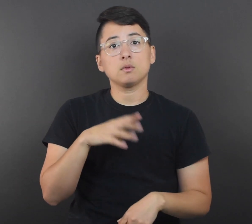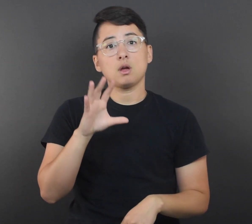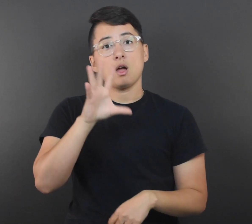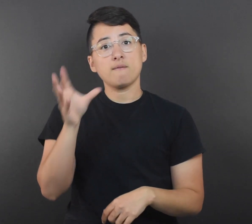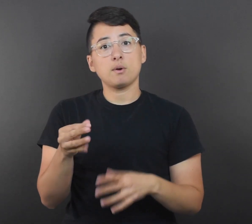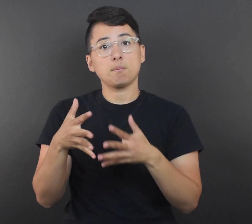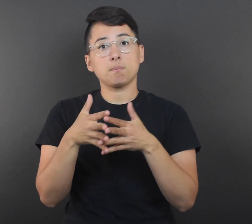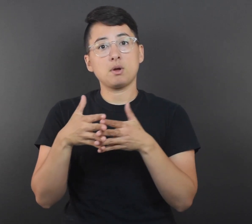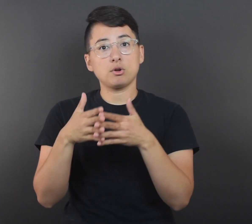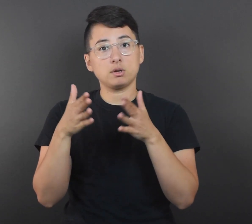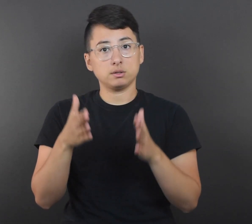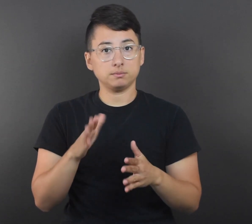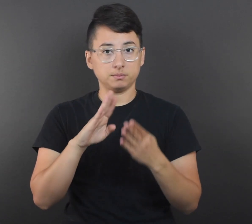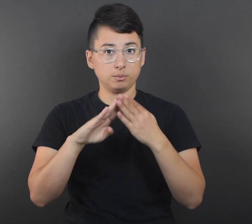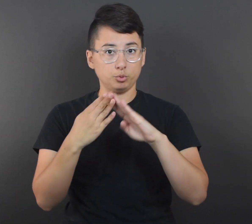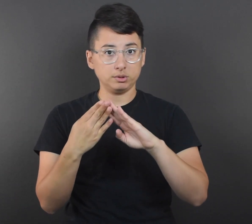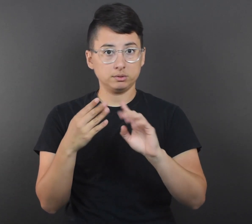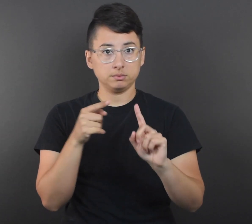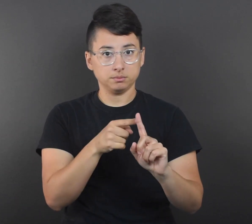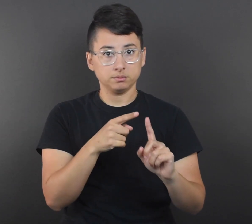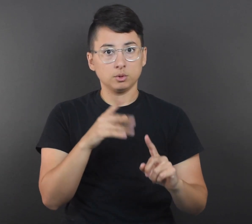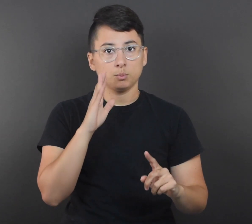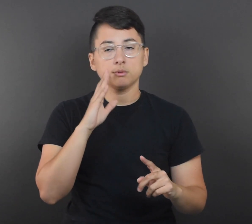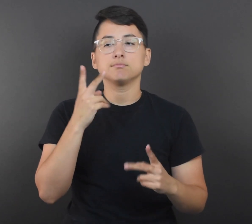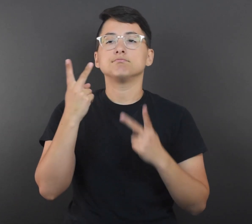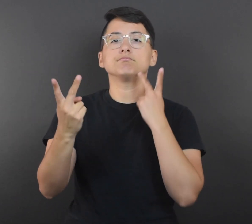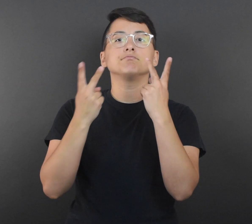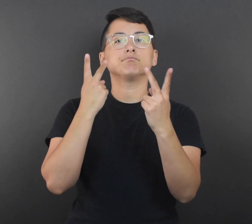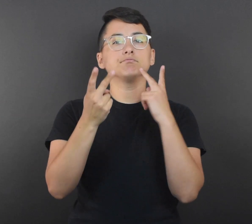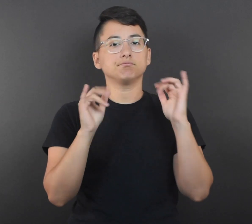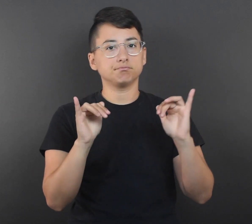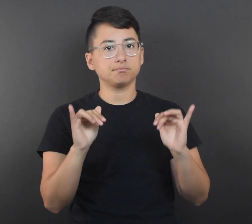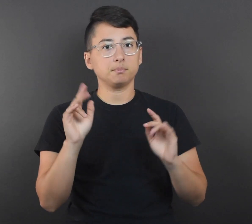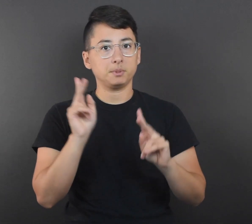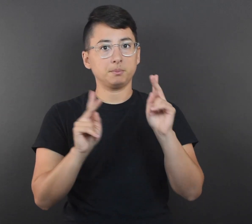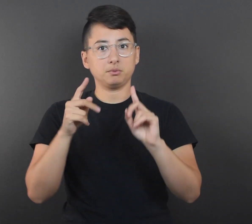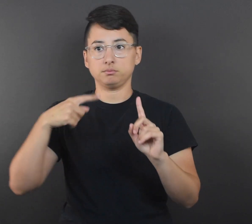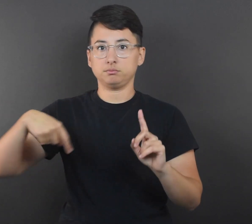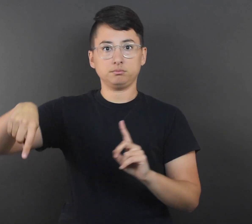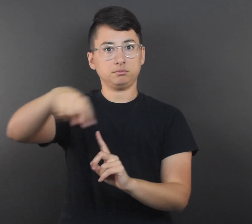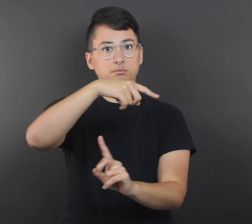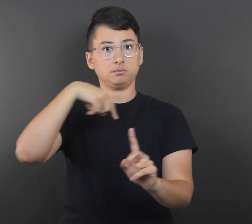community will see that everyone around the world is receiving the COVID-19 vaccine and